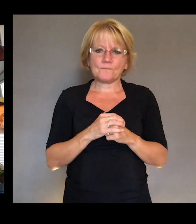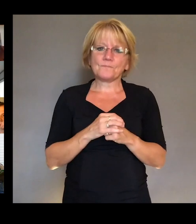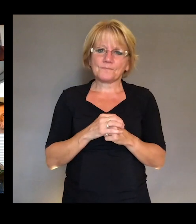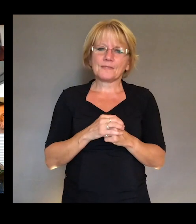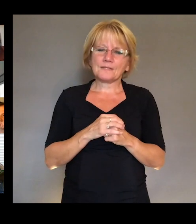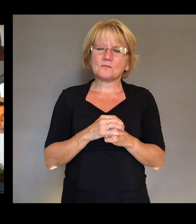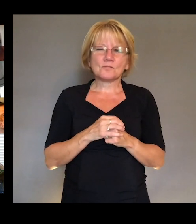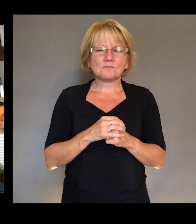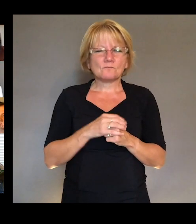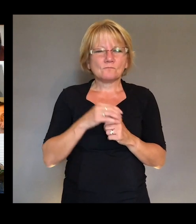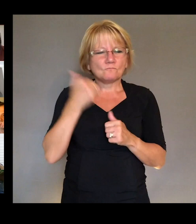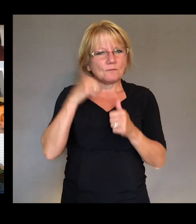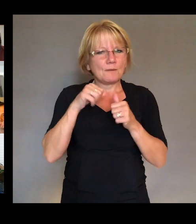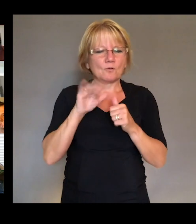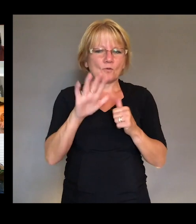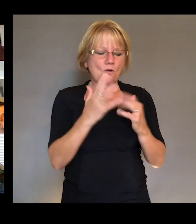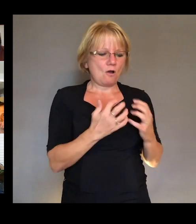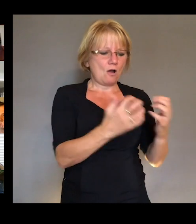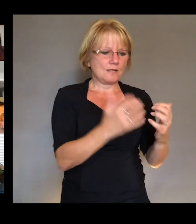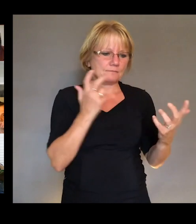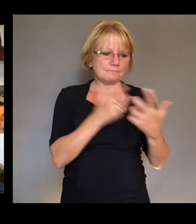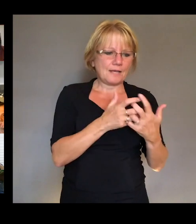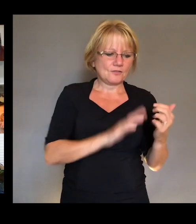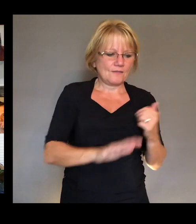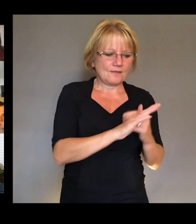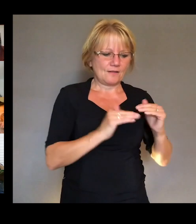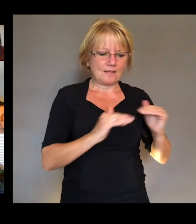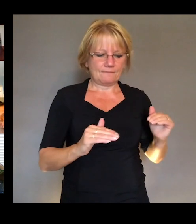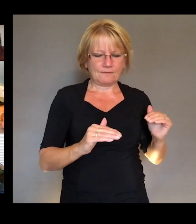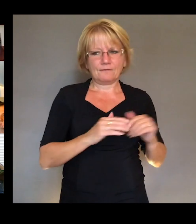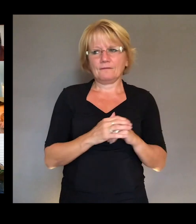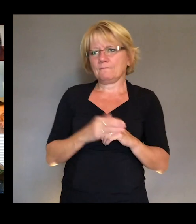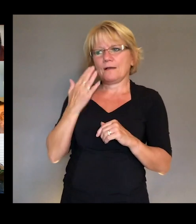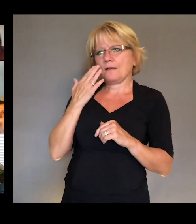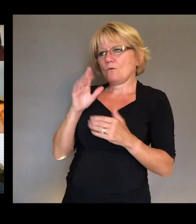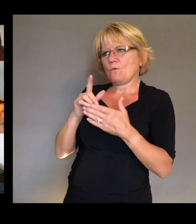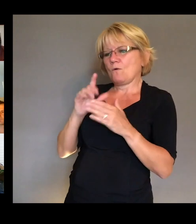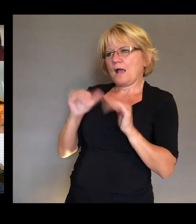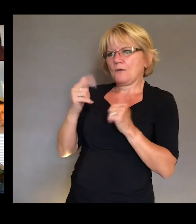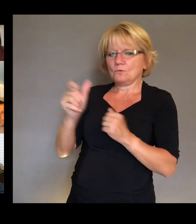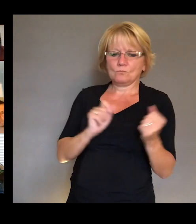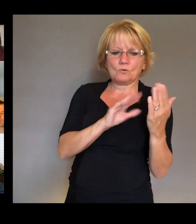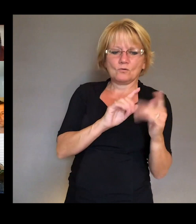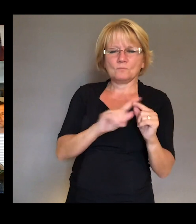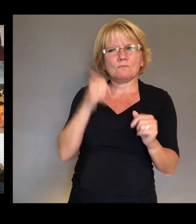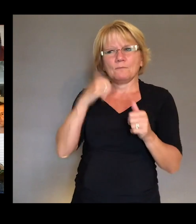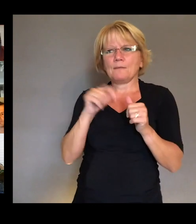and just think about your audience, but I don't think you're wrong for wanting to do it. And I don't know how you approach it, but just always filter it